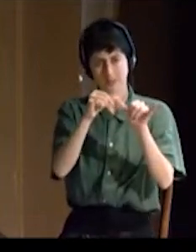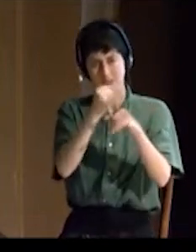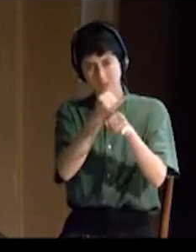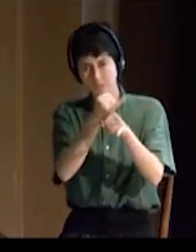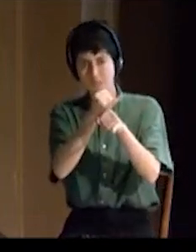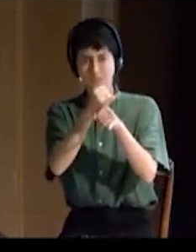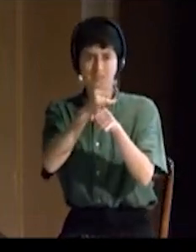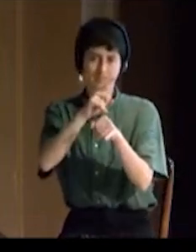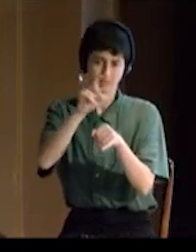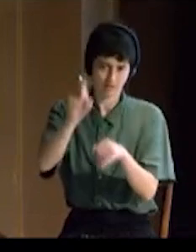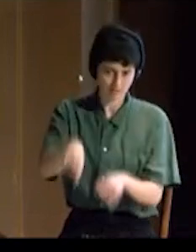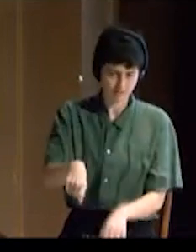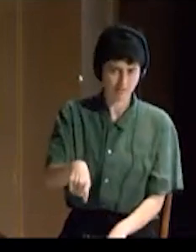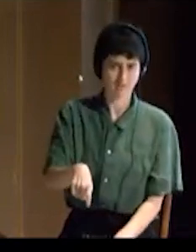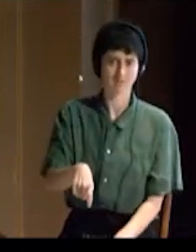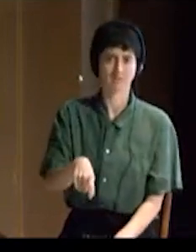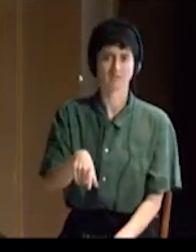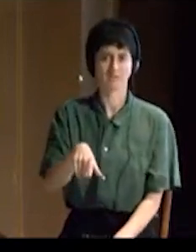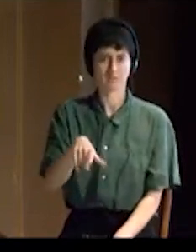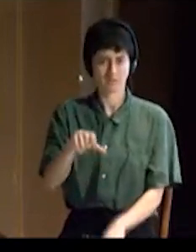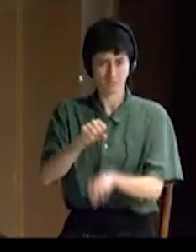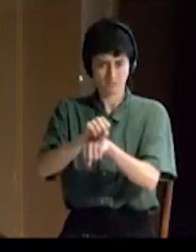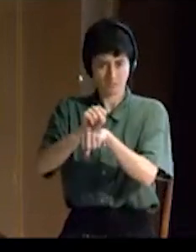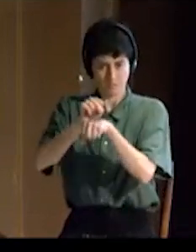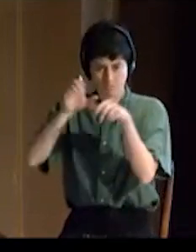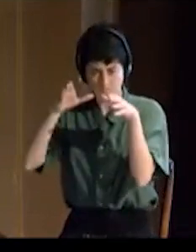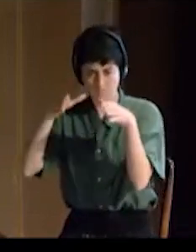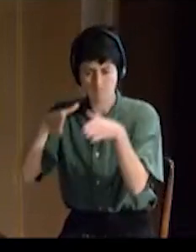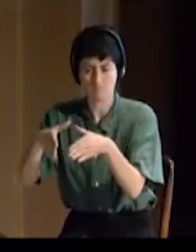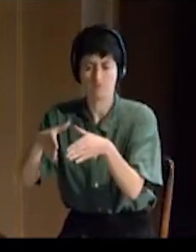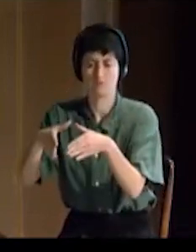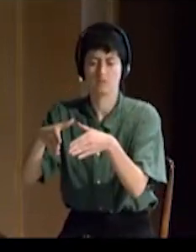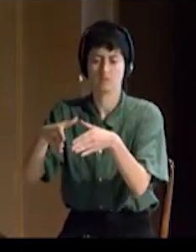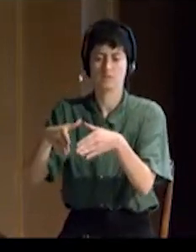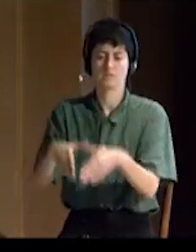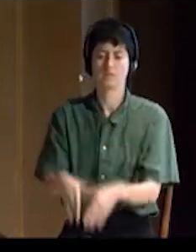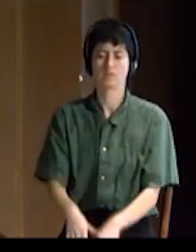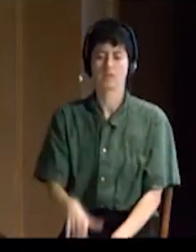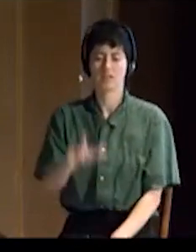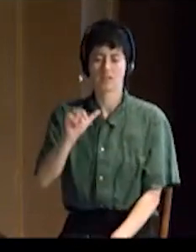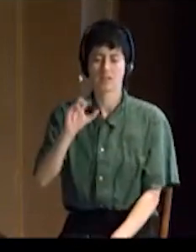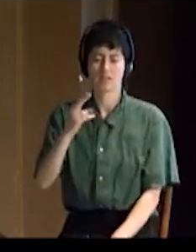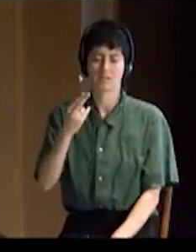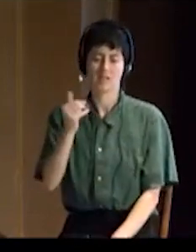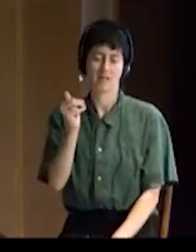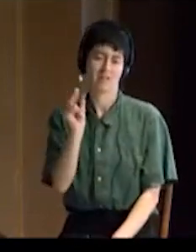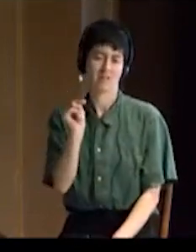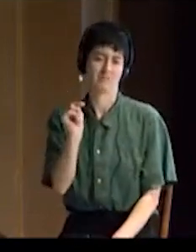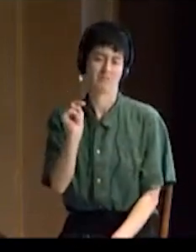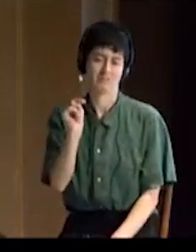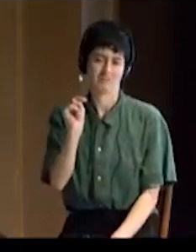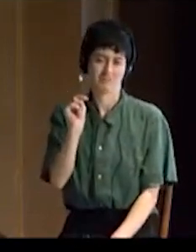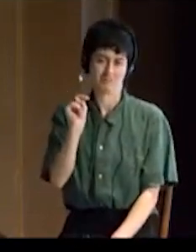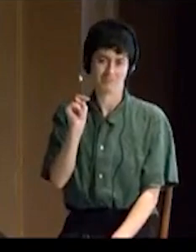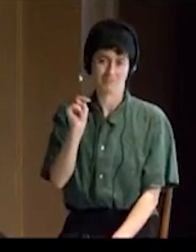of the lichen symbioses. Following the completion of her doctoral studies, Manuela served as a National Science Foundation